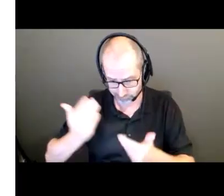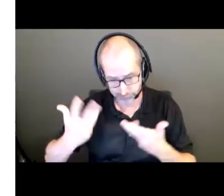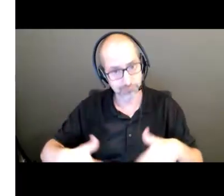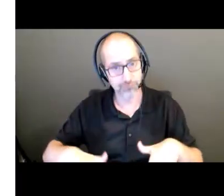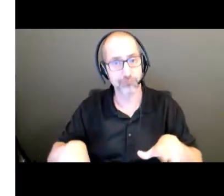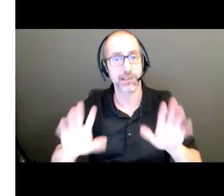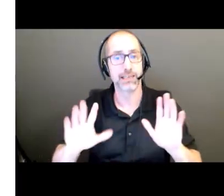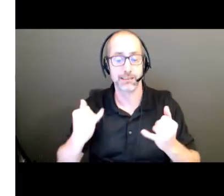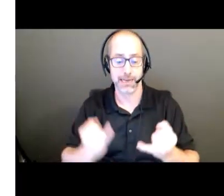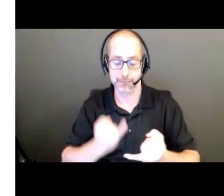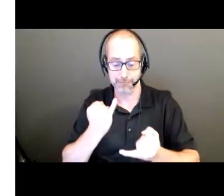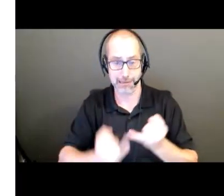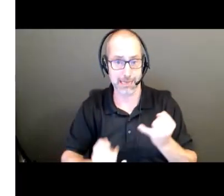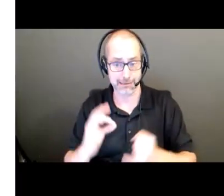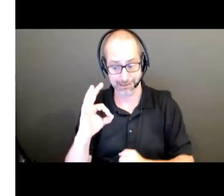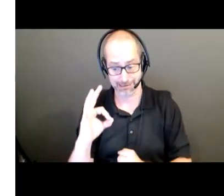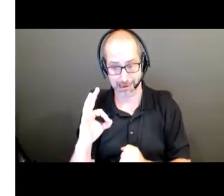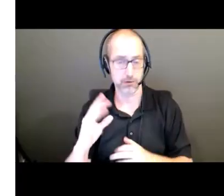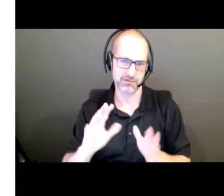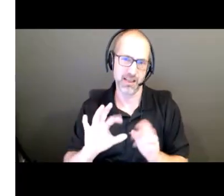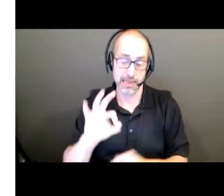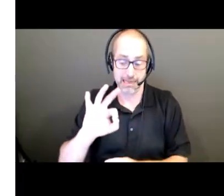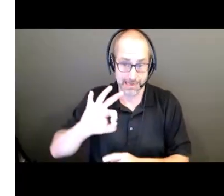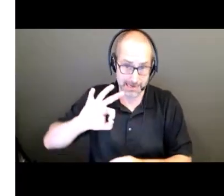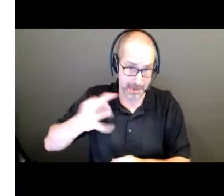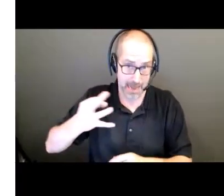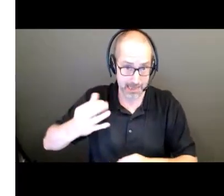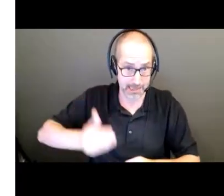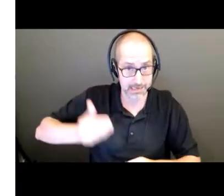step, where you will need to provide supporting documentation.